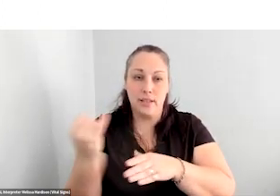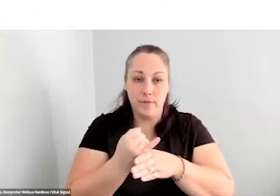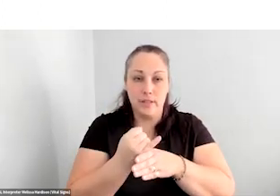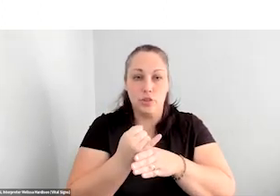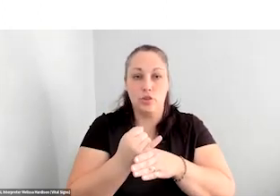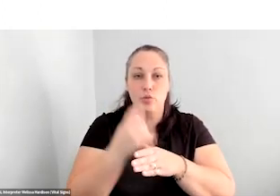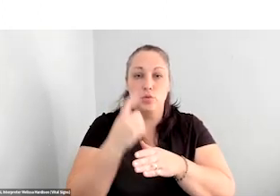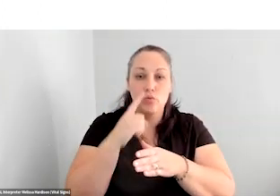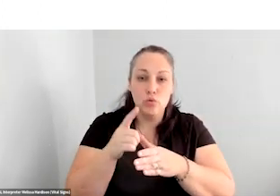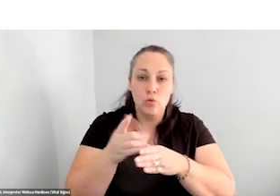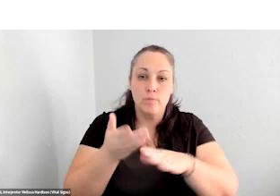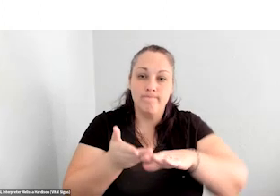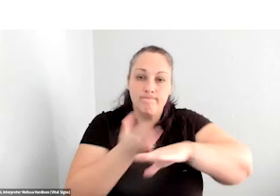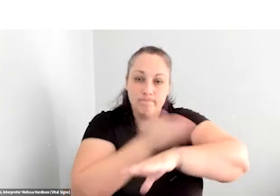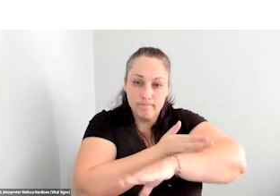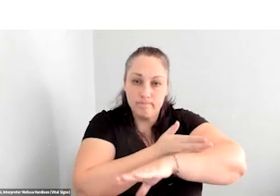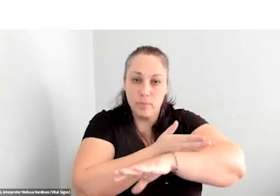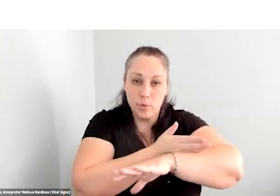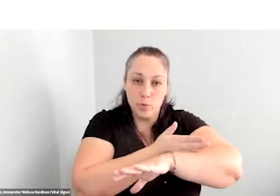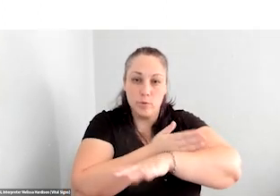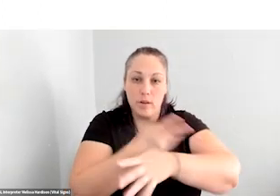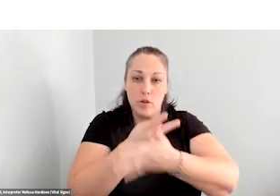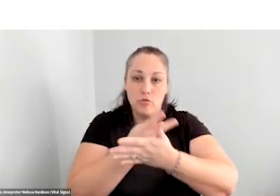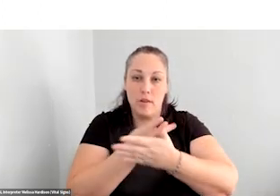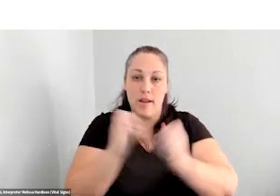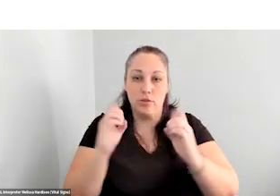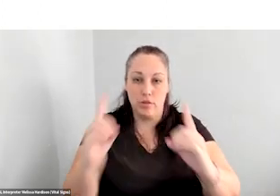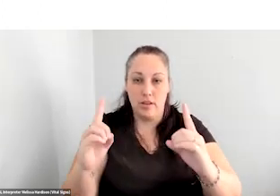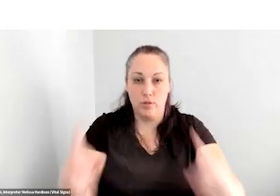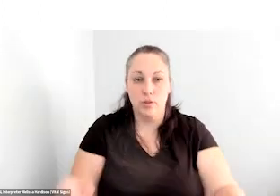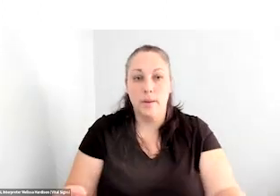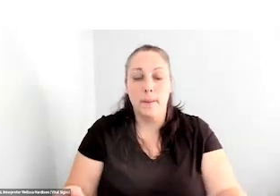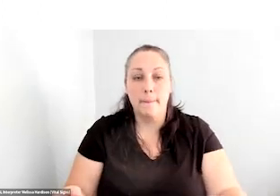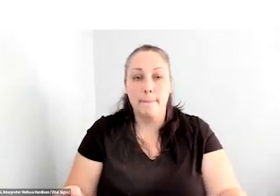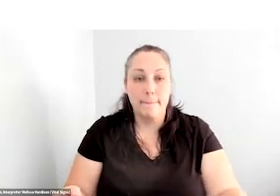This includes focusing on engaging student learning, as well as improving